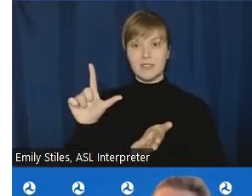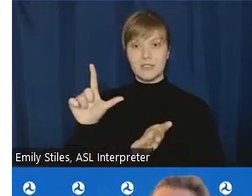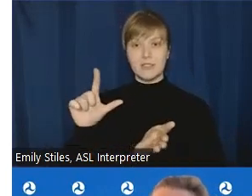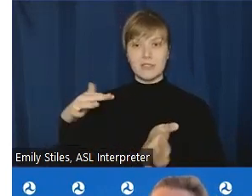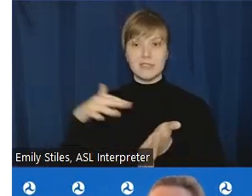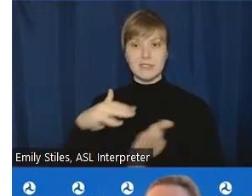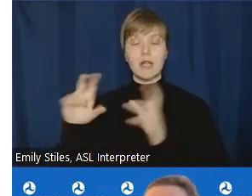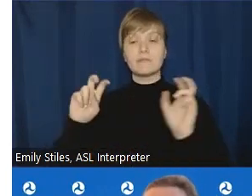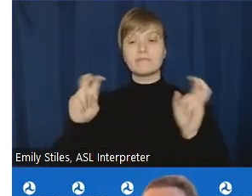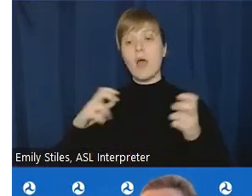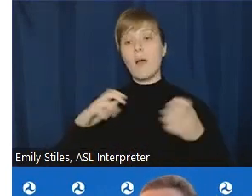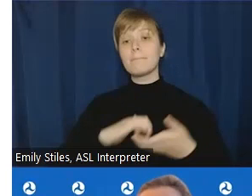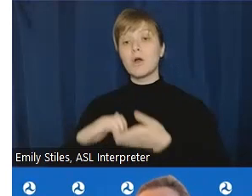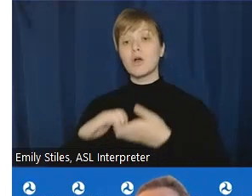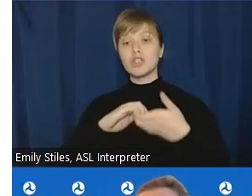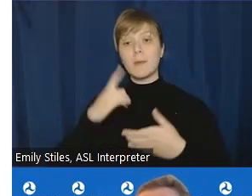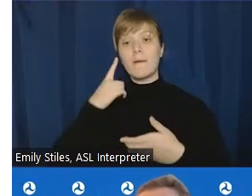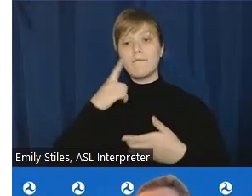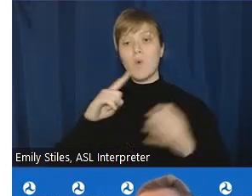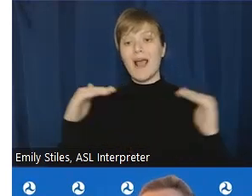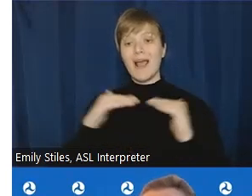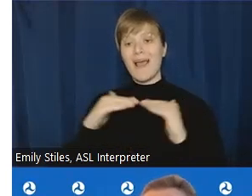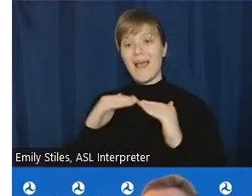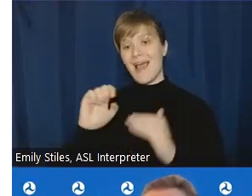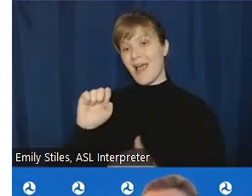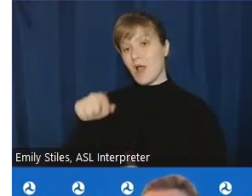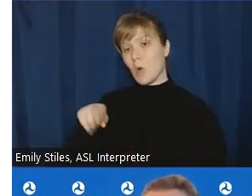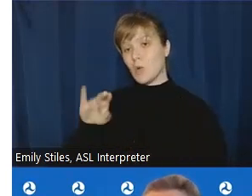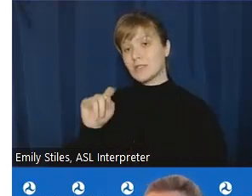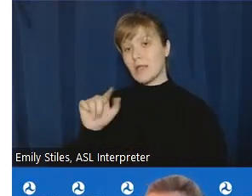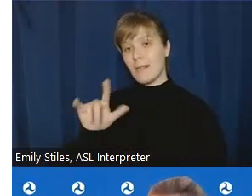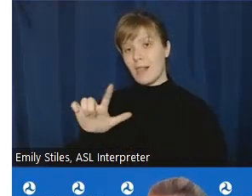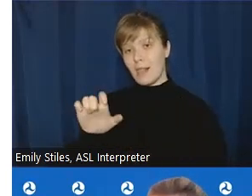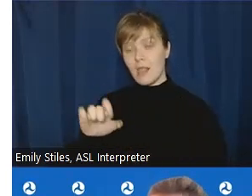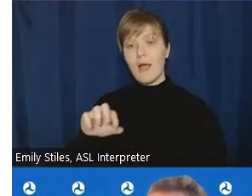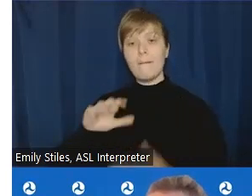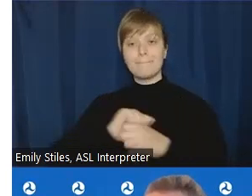"Partnerships for Equitable Pandemic Response and Recovery." I am going to put it in the chat